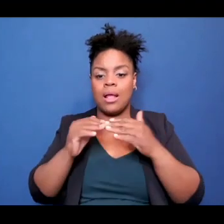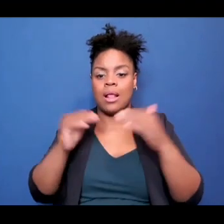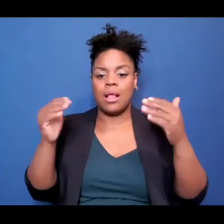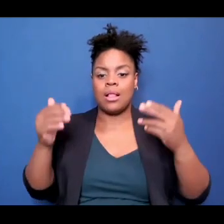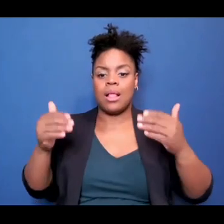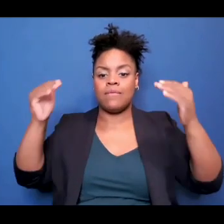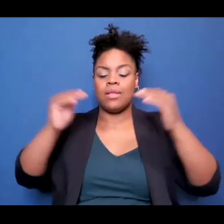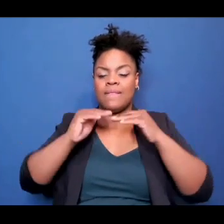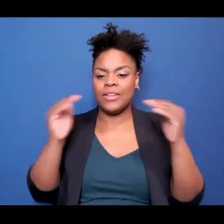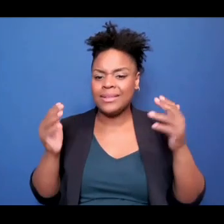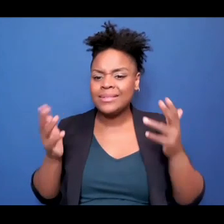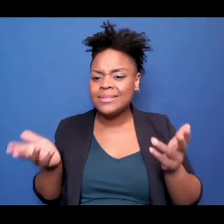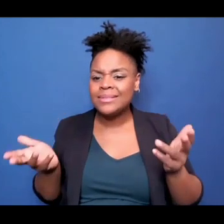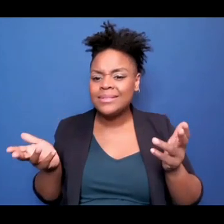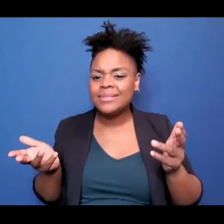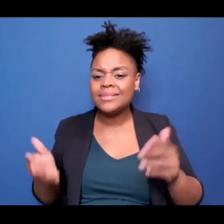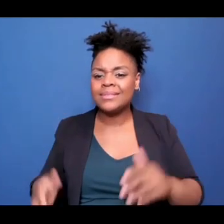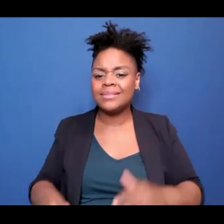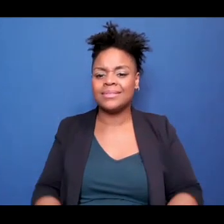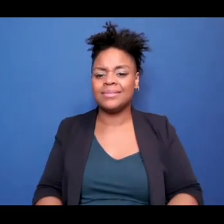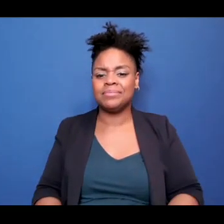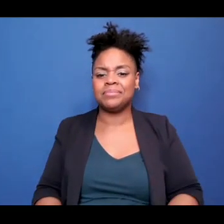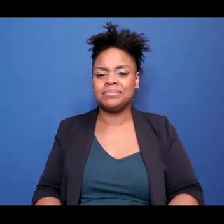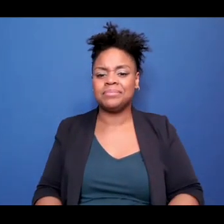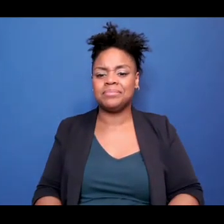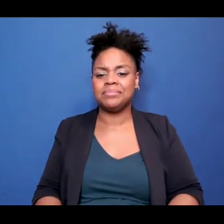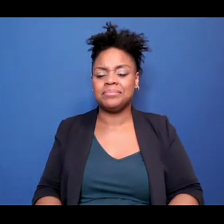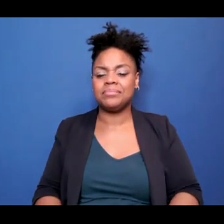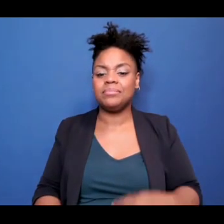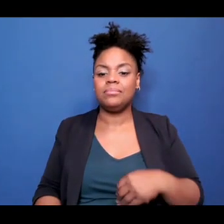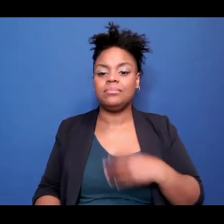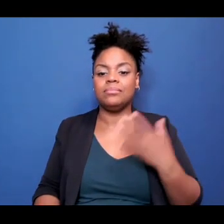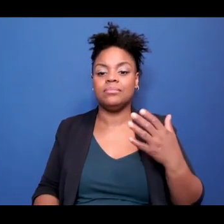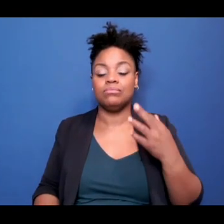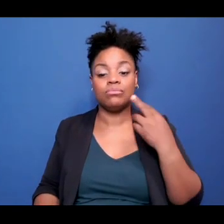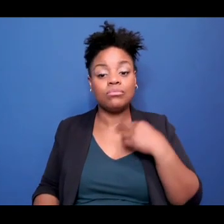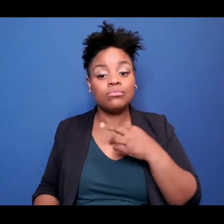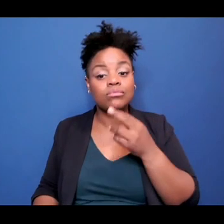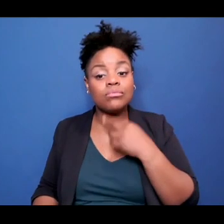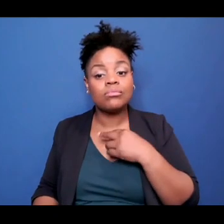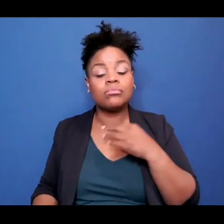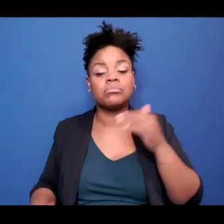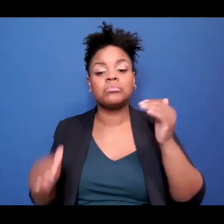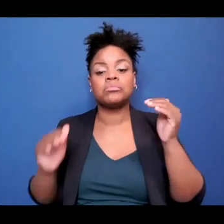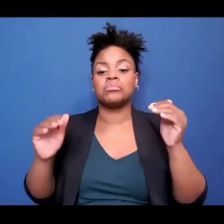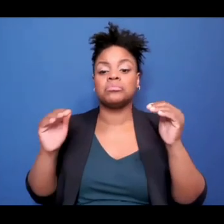HOLDING RACIAL -- THEY